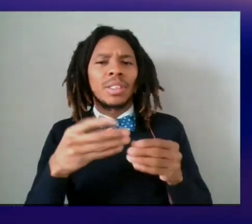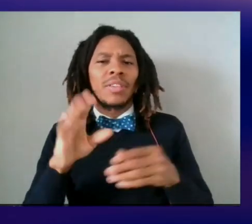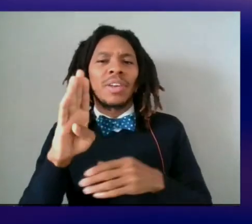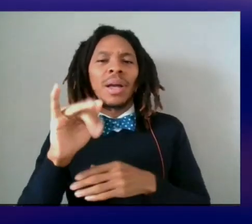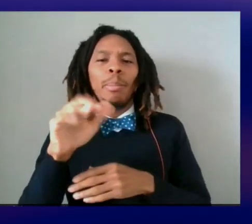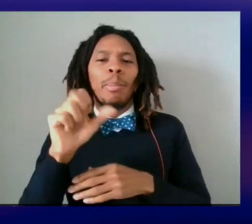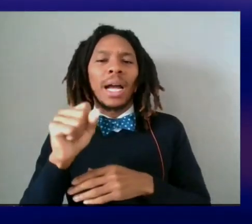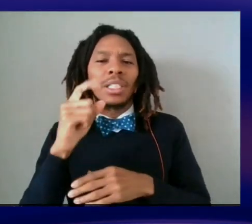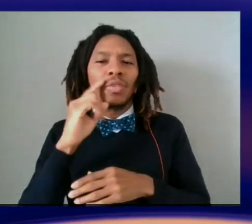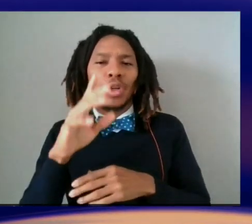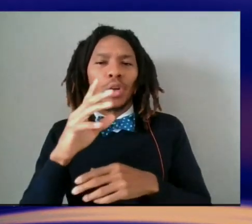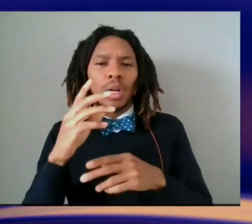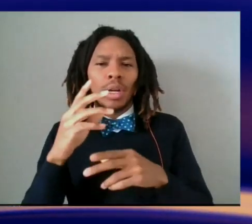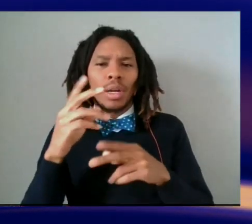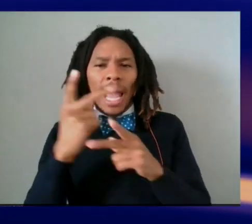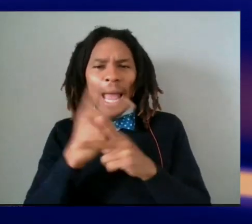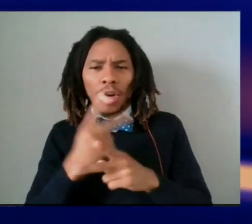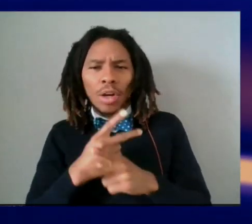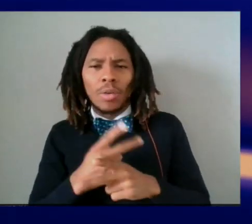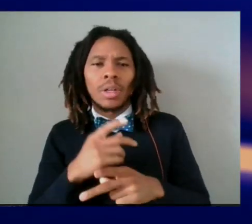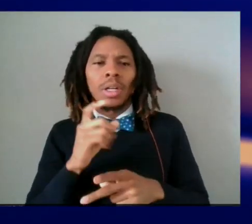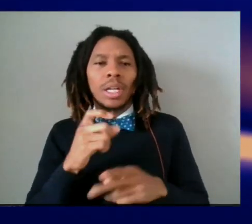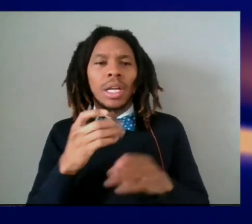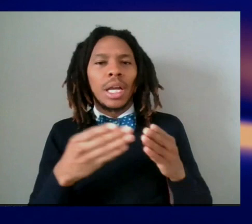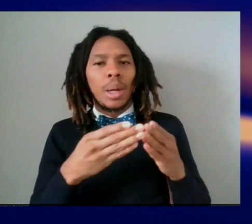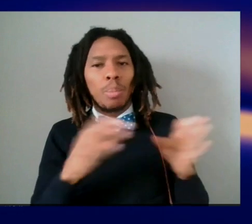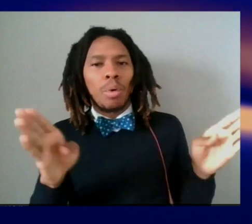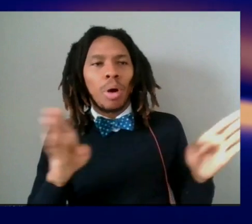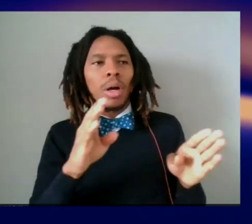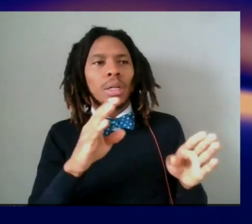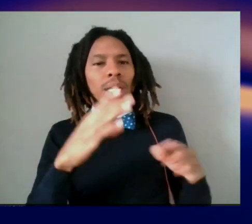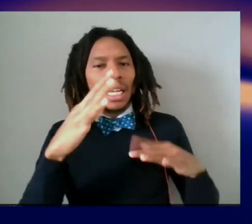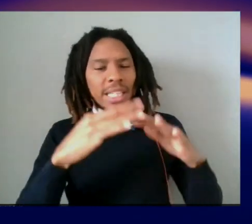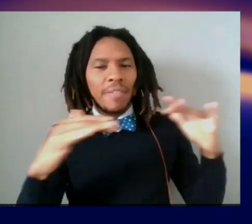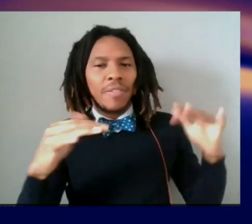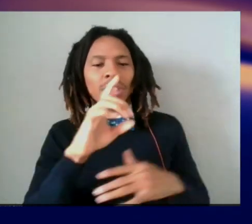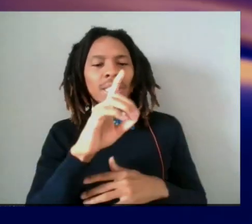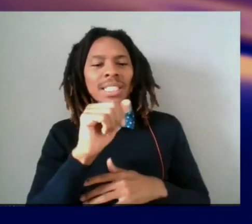you need diverse broad datasets to do that. So what's really interesting is you can think about Athena